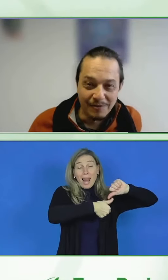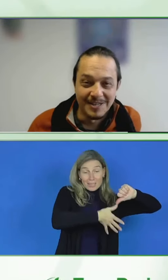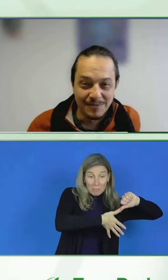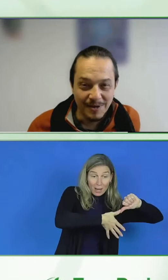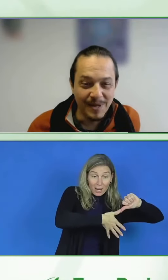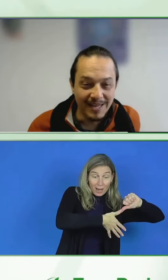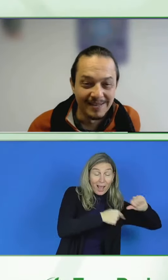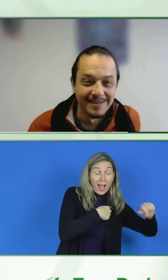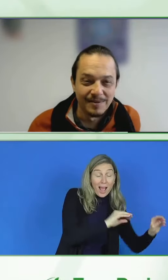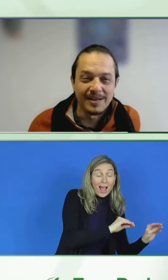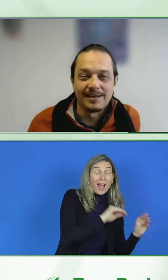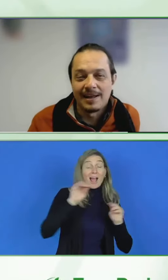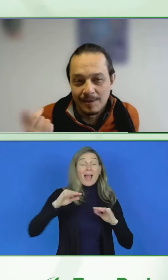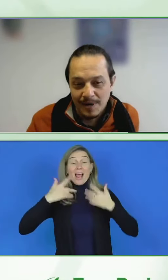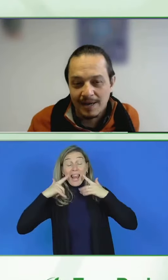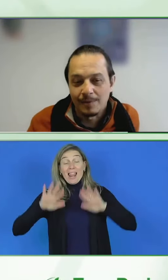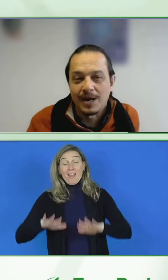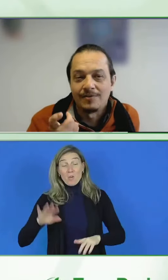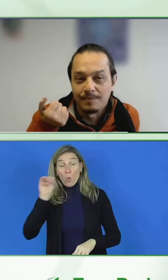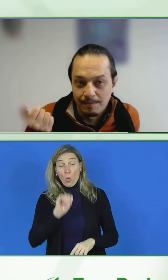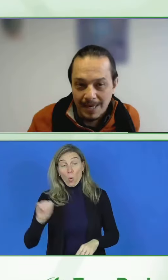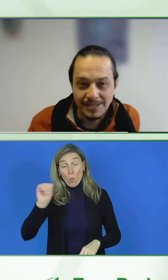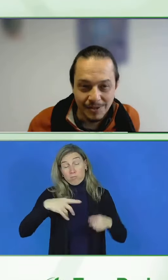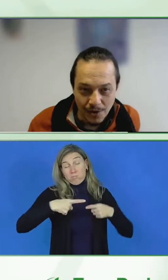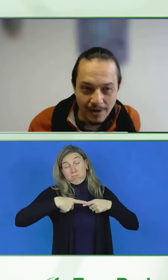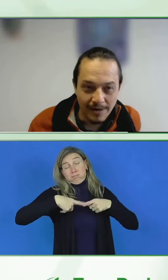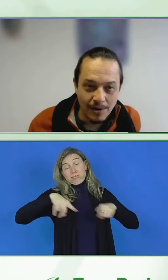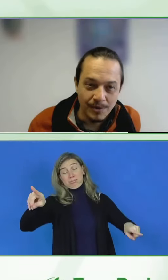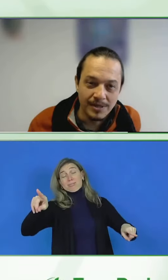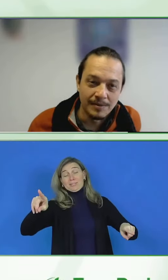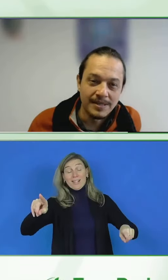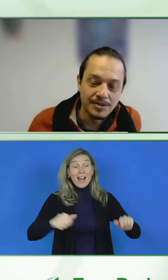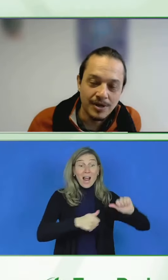the differences in Latin America we have much stronger community-based